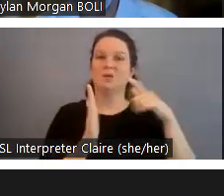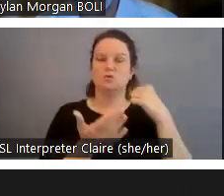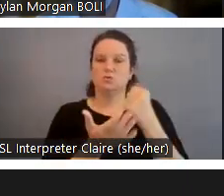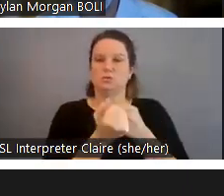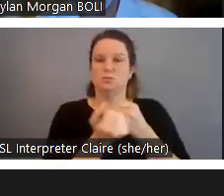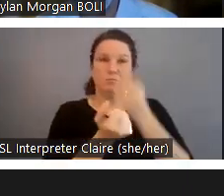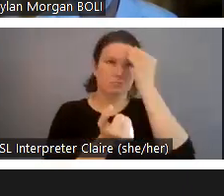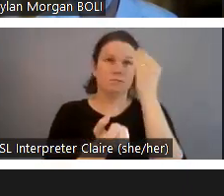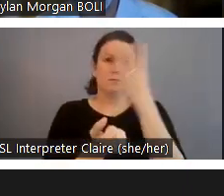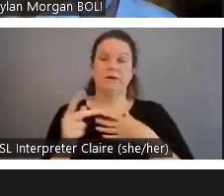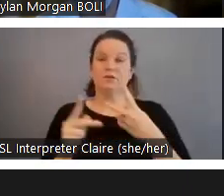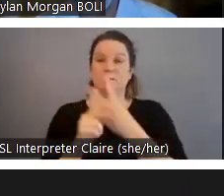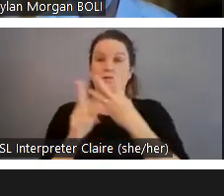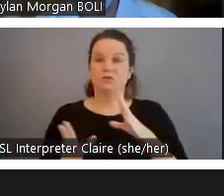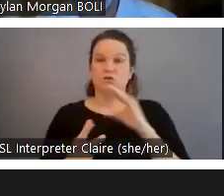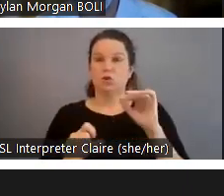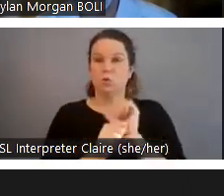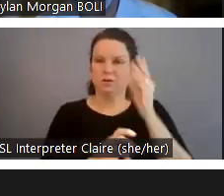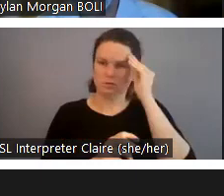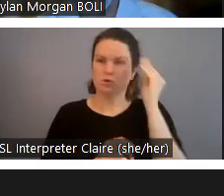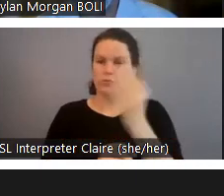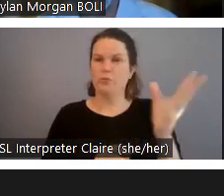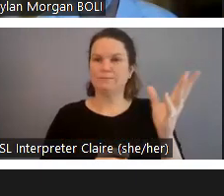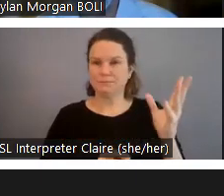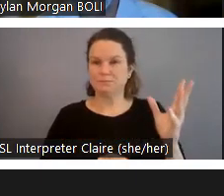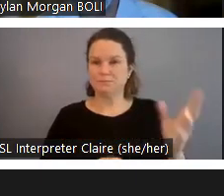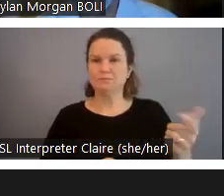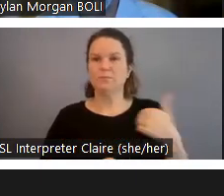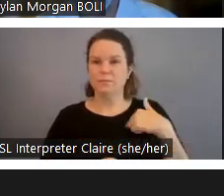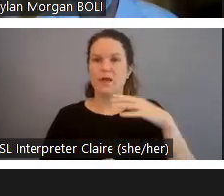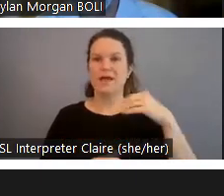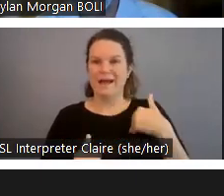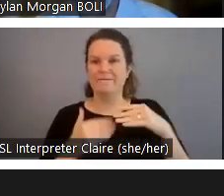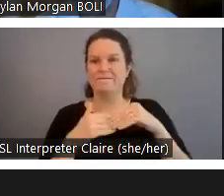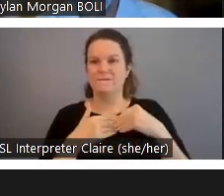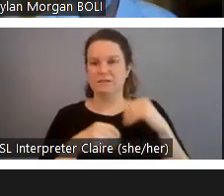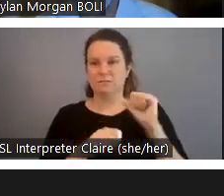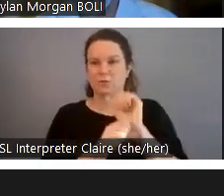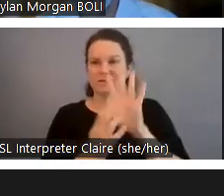supervisors and co-workers know that this," you know, "I'm gonna have a flexible